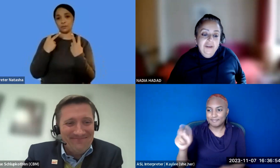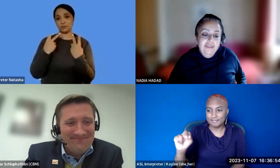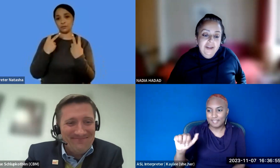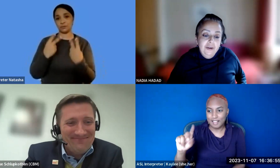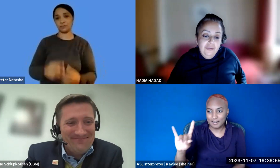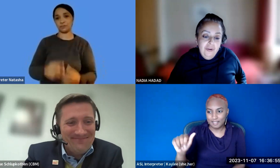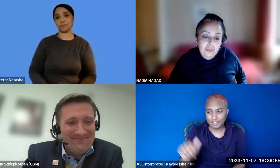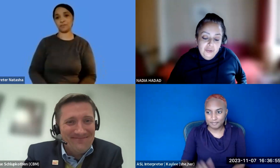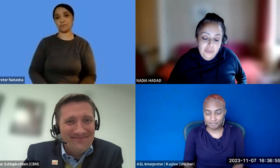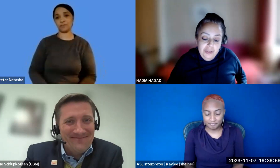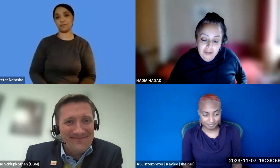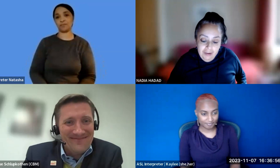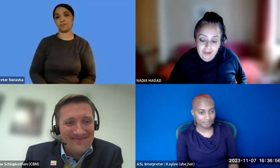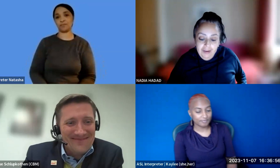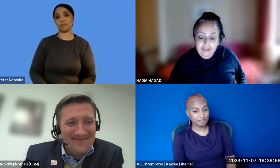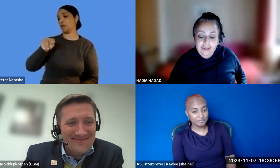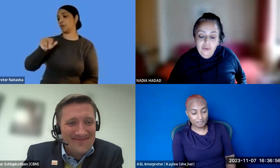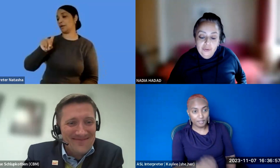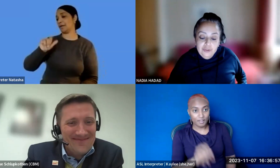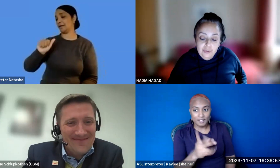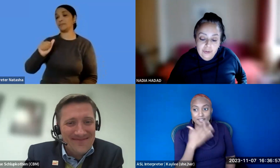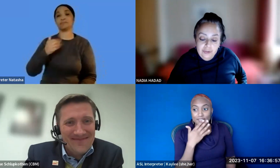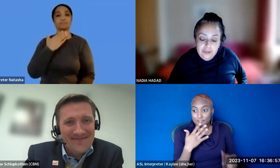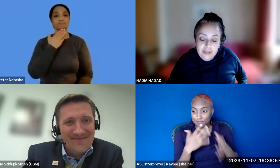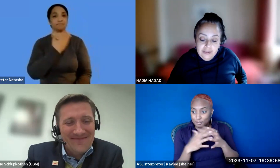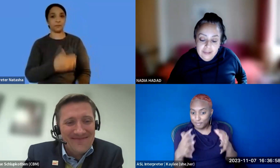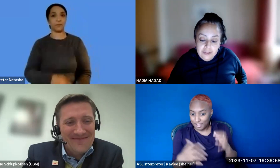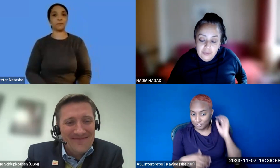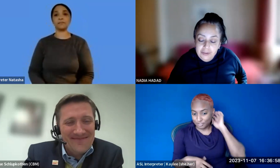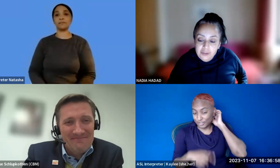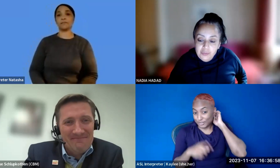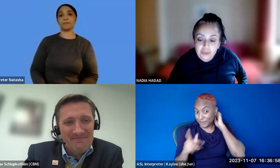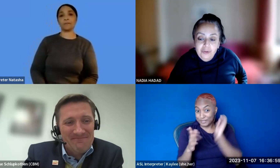Thank you, Dominique. You were so enthusiastic and speaking fast